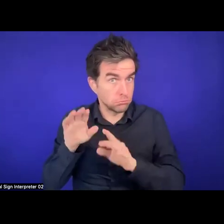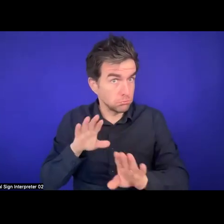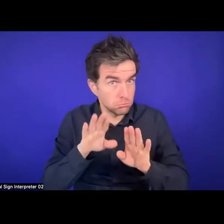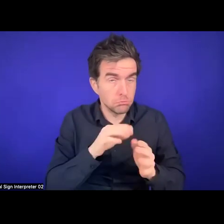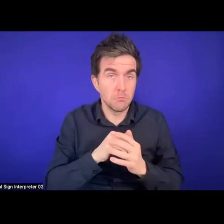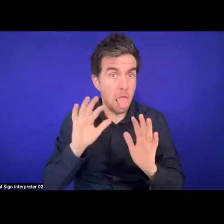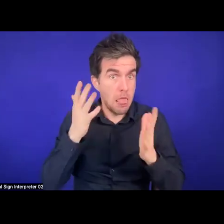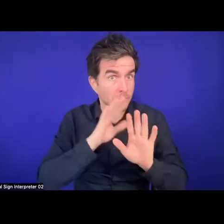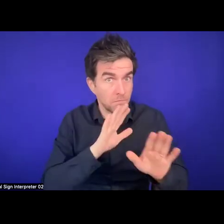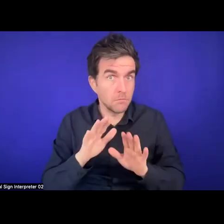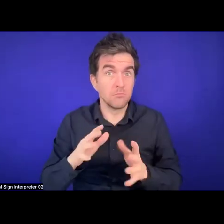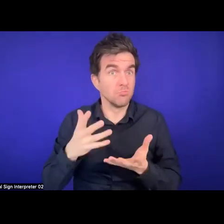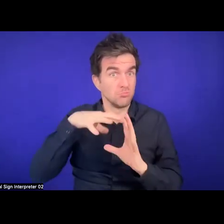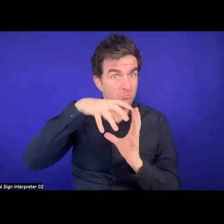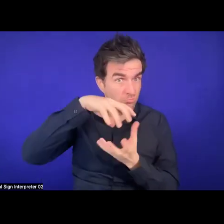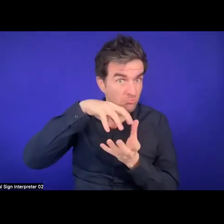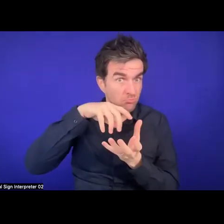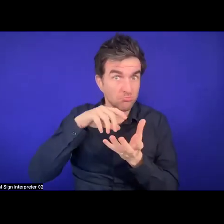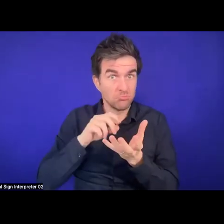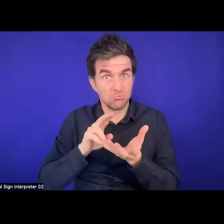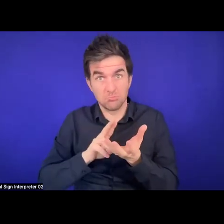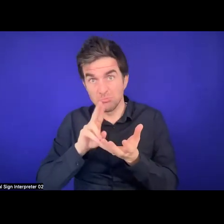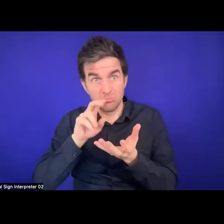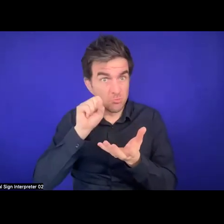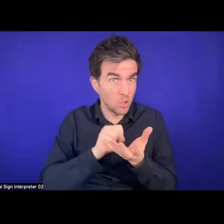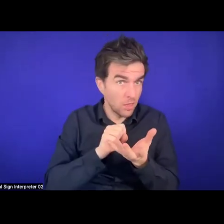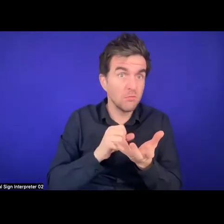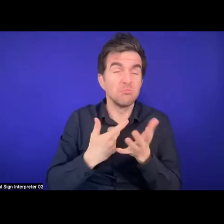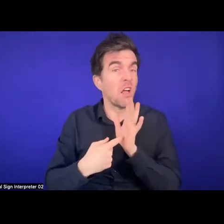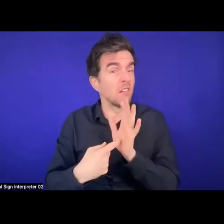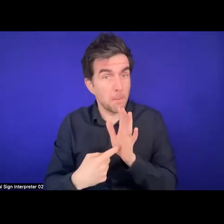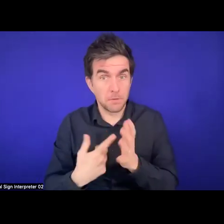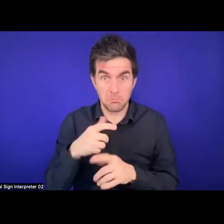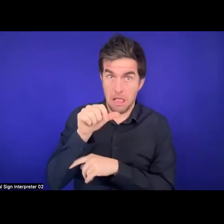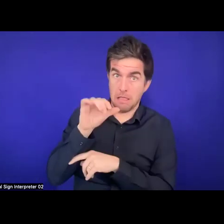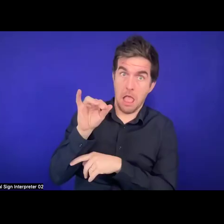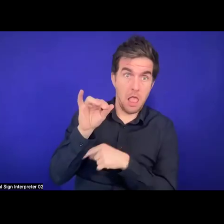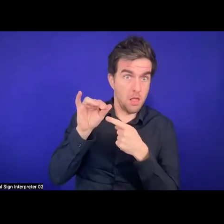artificial intelligence and the changes that is bringing to the labour market and the